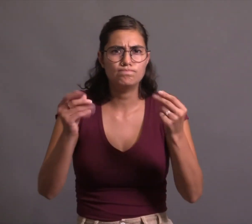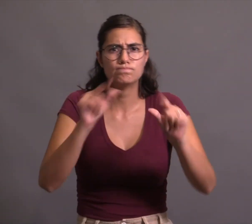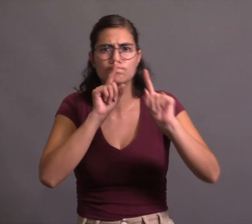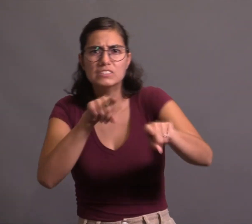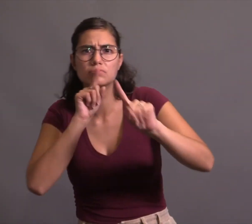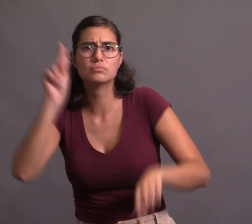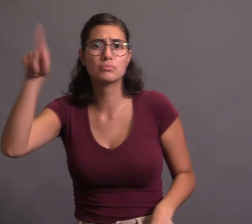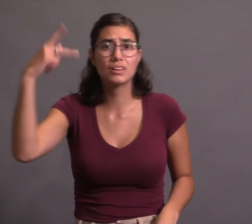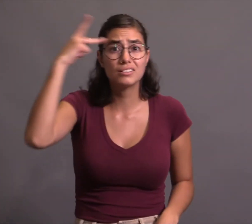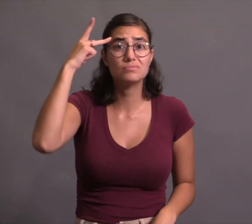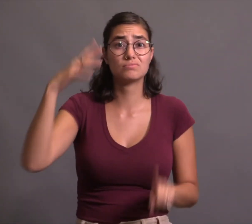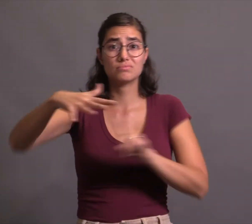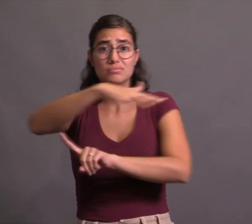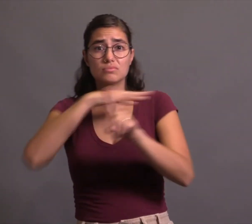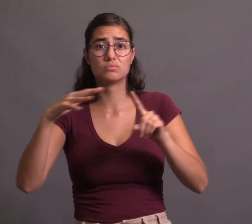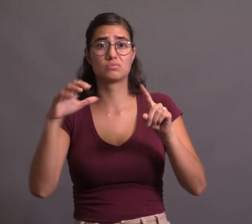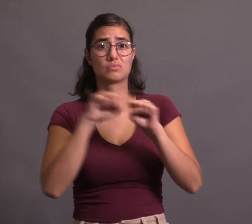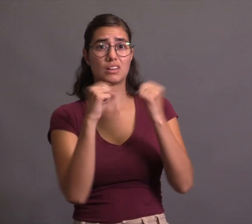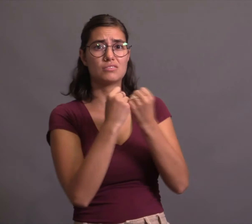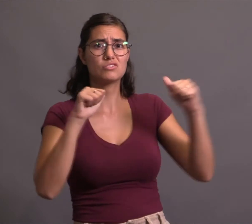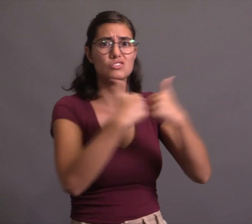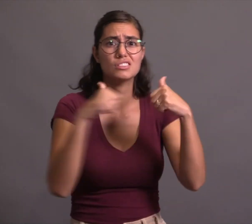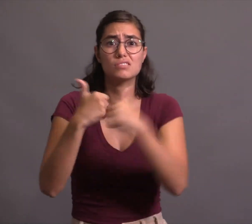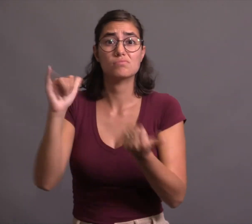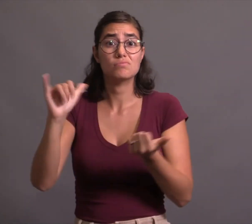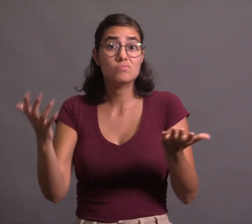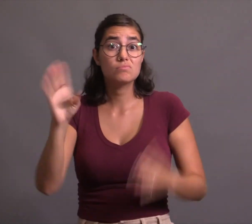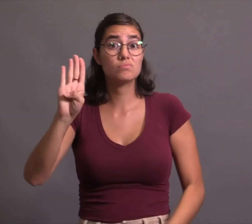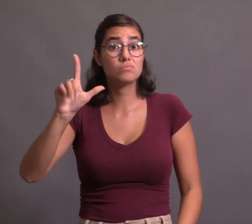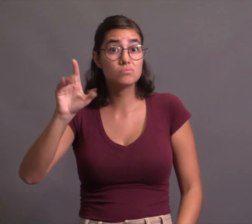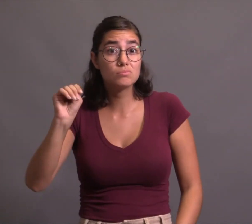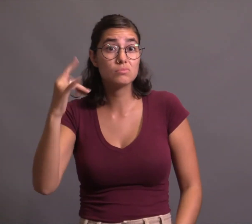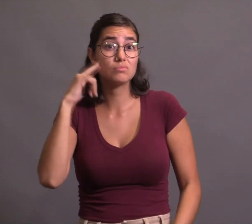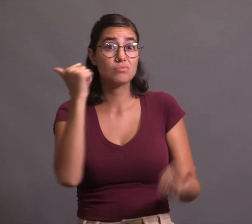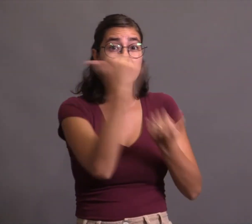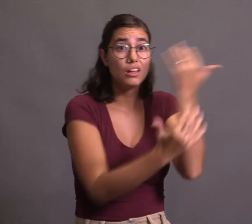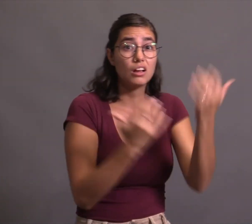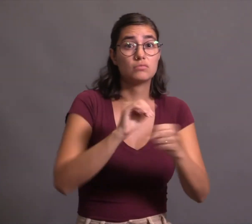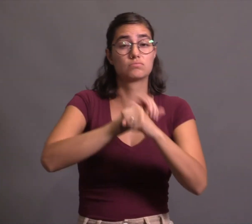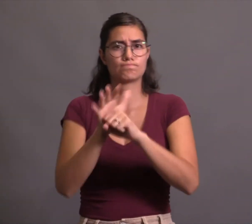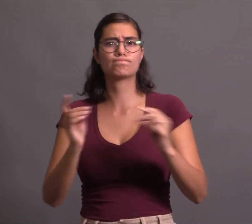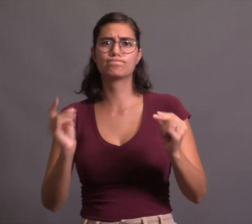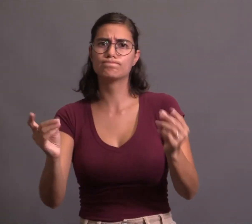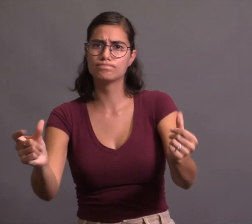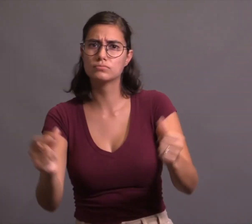Promptly respond to political, environmental, and social challenges such as Black Lives Matter, California’s wildfires, COVID-19 in a prompt manner.